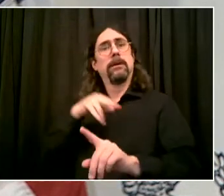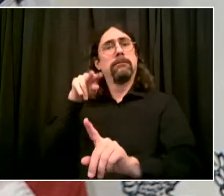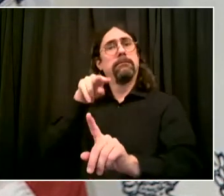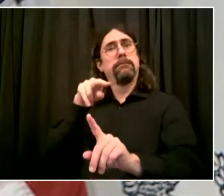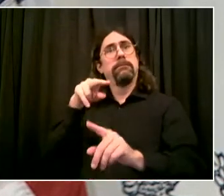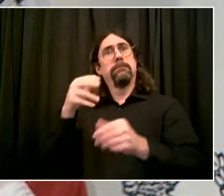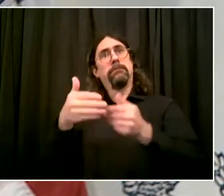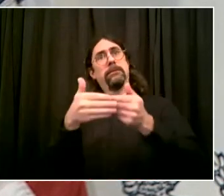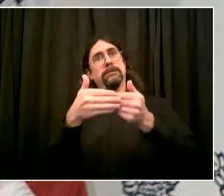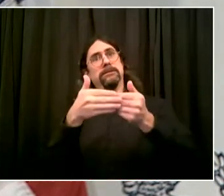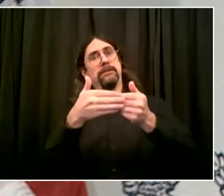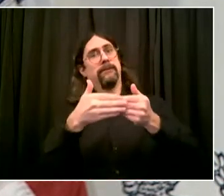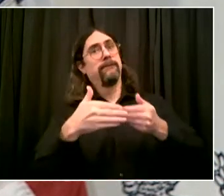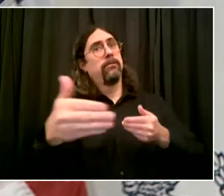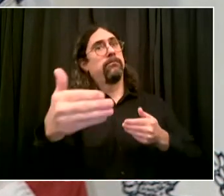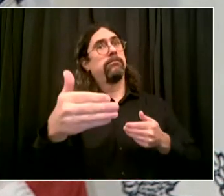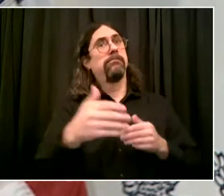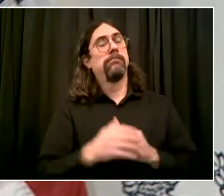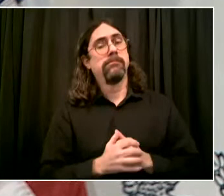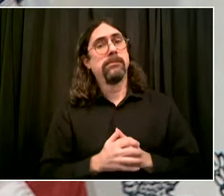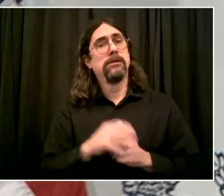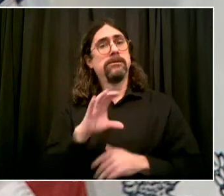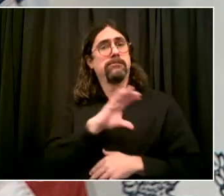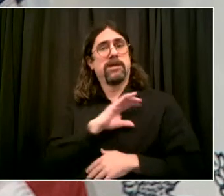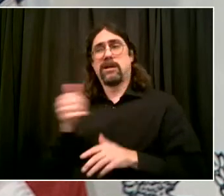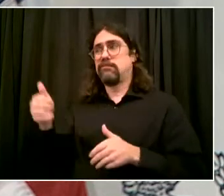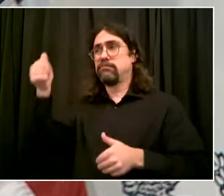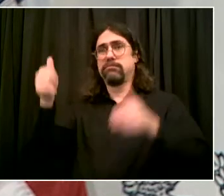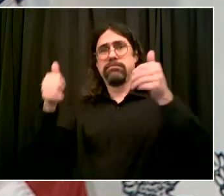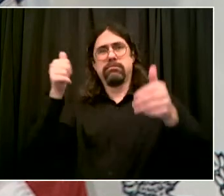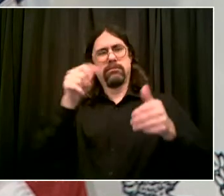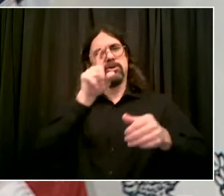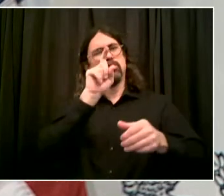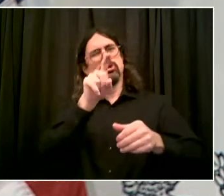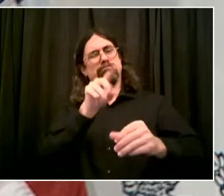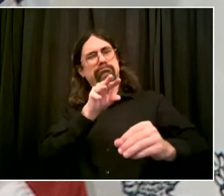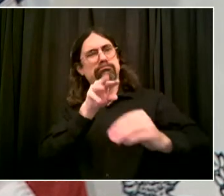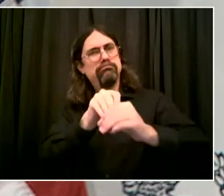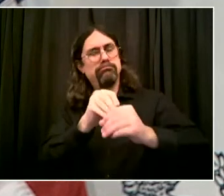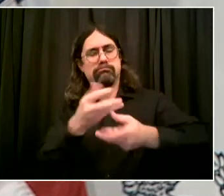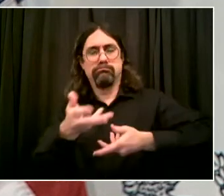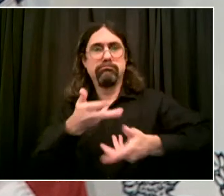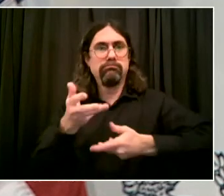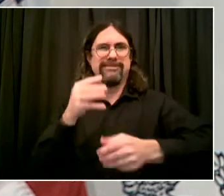WITH THE REAL ACKNOWLEDGMENT. I THINK THAT IS A A GRIHTHT WAY TO DO IT FOR THE COMMISSIONERERT O O HAVE A CONVERSATION AS